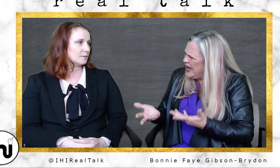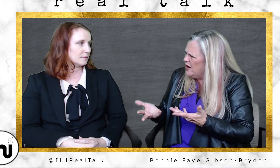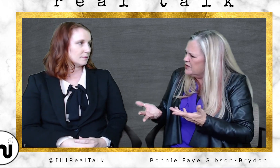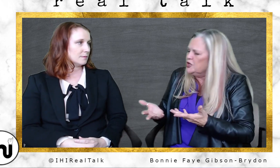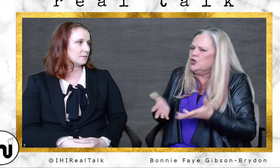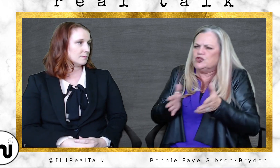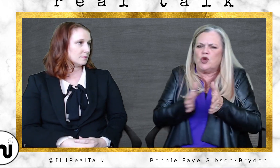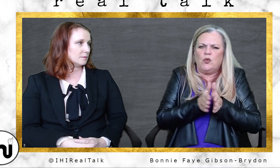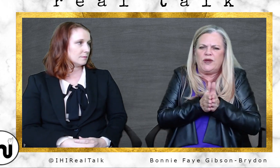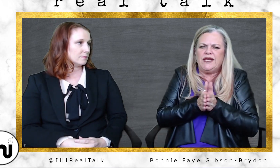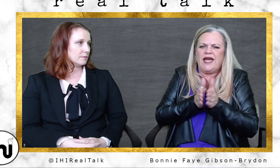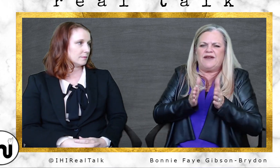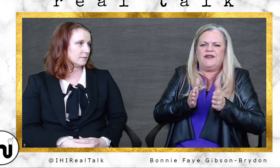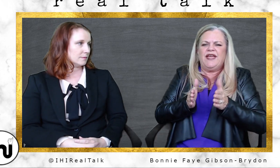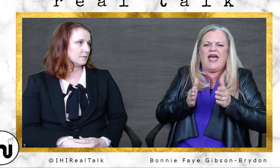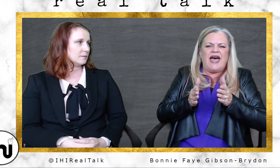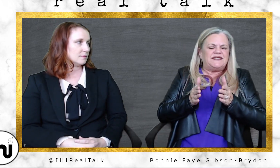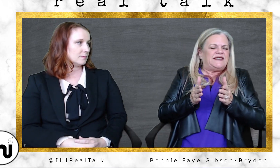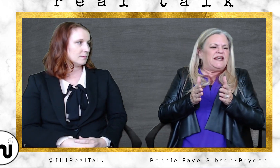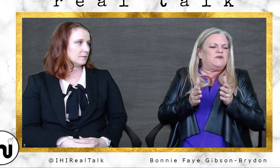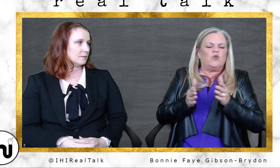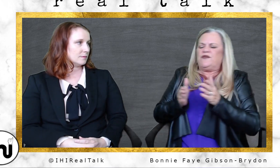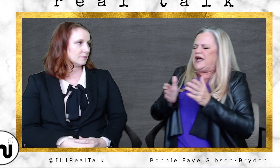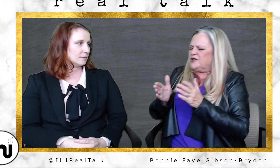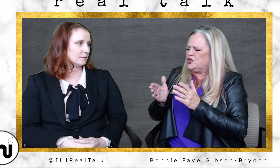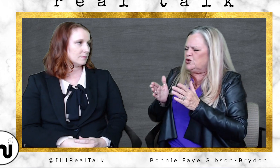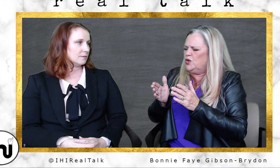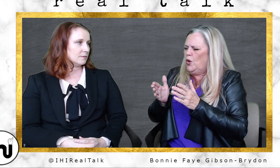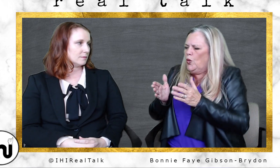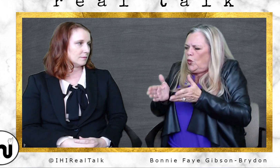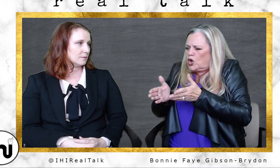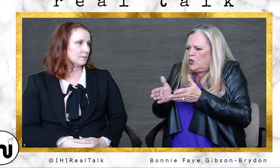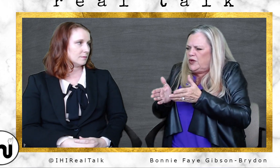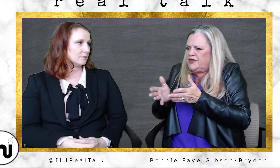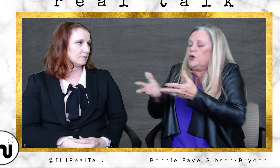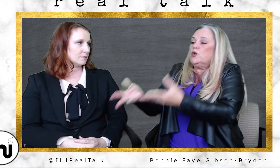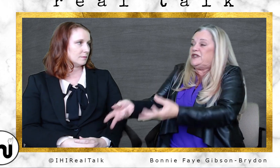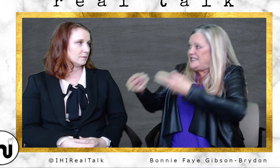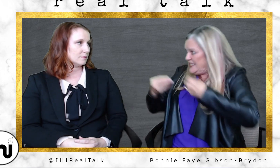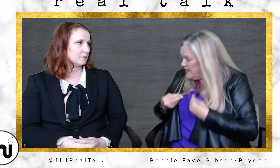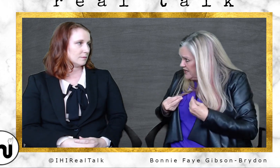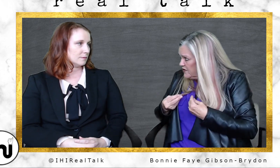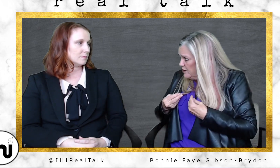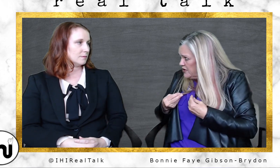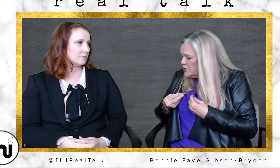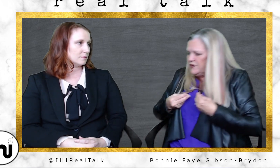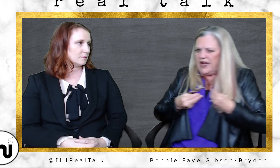So we have, as teams, we've got to work with receiving information. We've got to